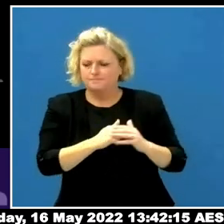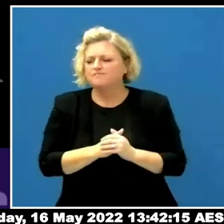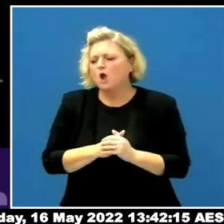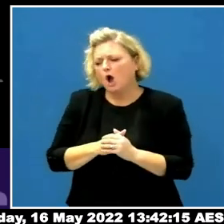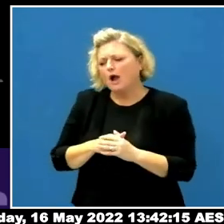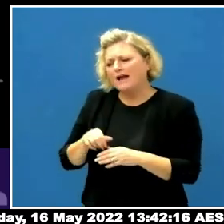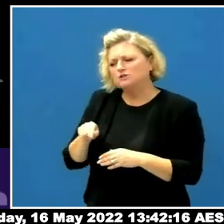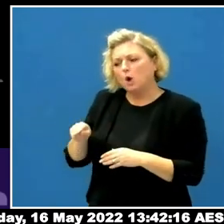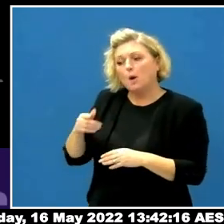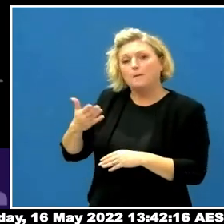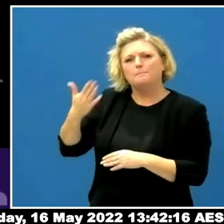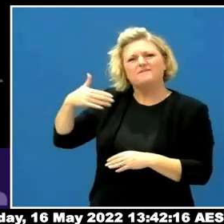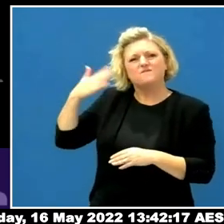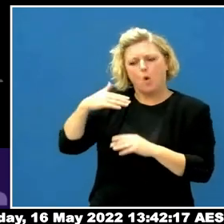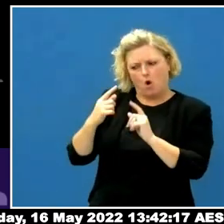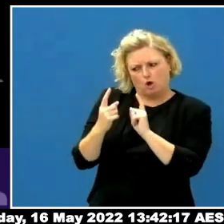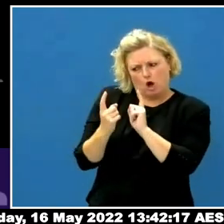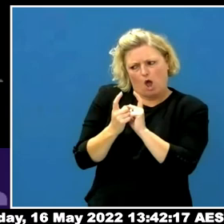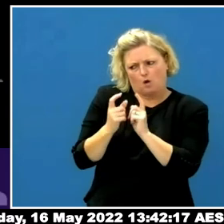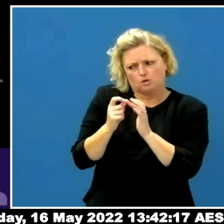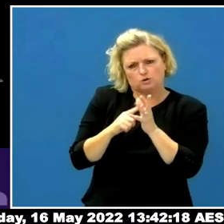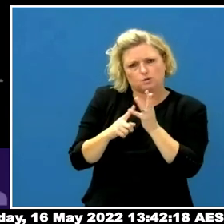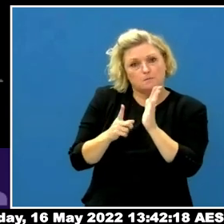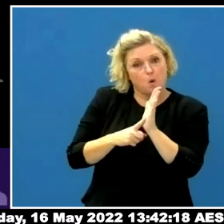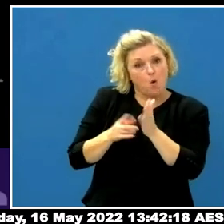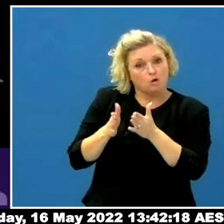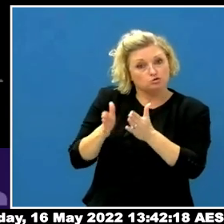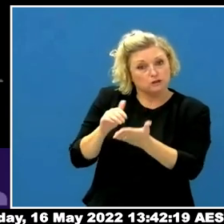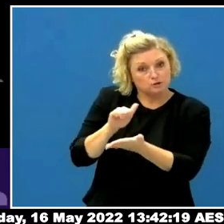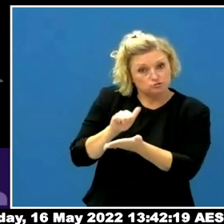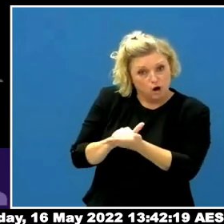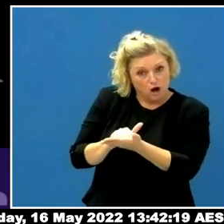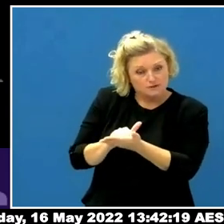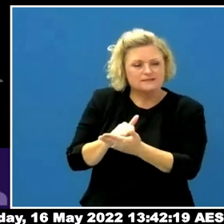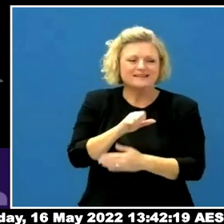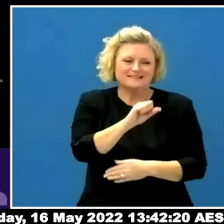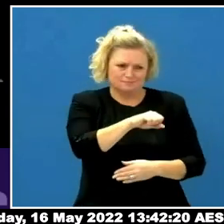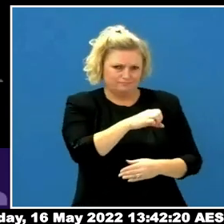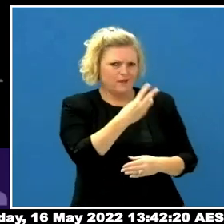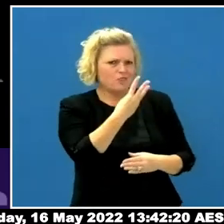Alright. And you used to drop him there and pick him up until 2016? That's correct.